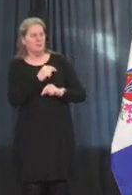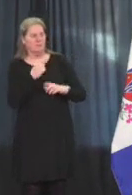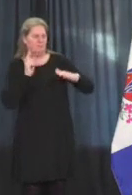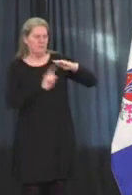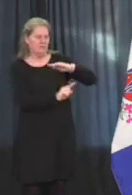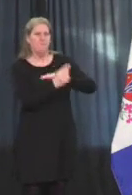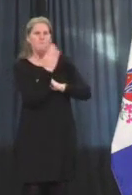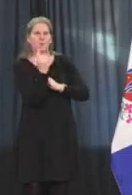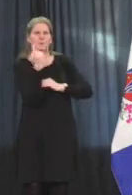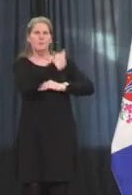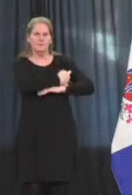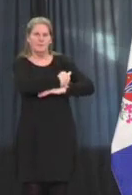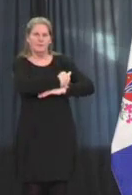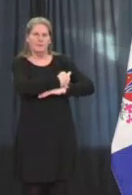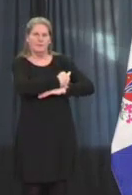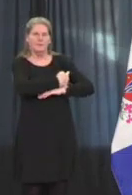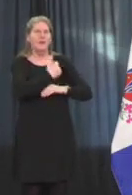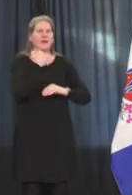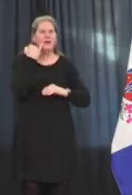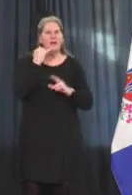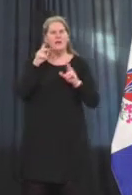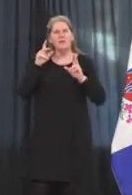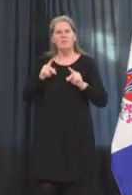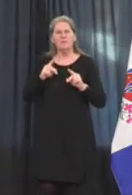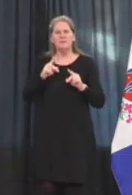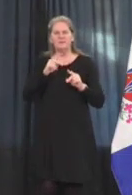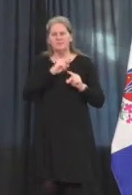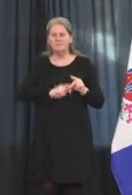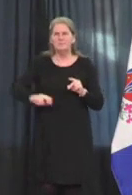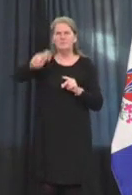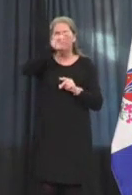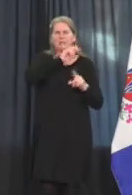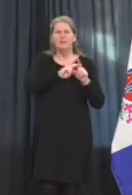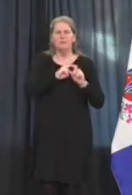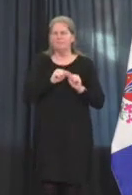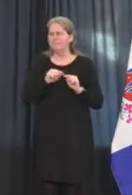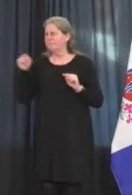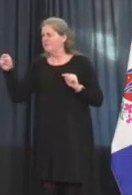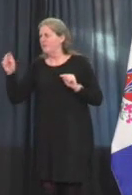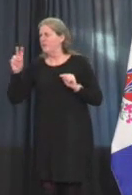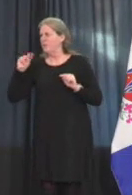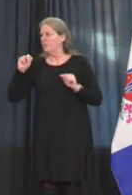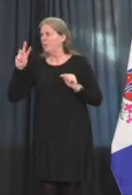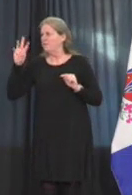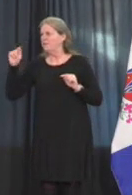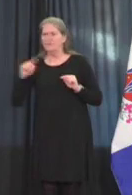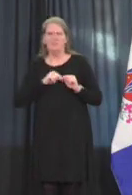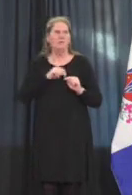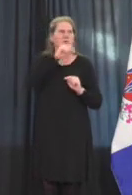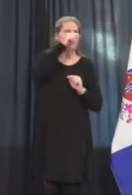FOR THOSE PEOPLE IN TRANSIT RETURNING TO ALASKA OR THE NORTHWEST TERRITORIES, THEY MAY PASS THROUGH AS LONG AS THEY DO